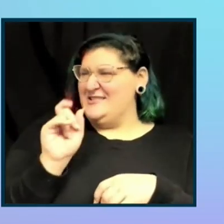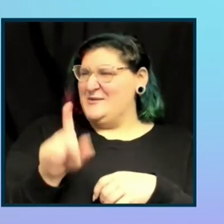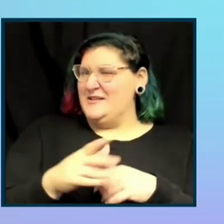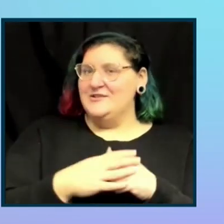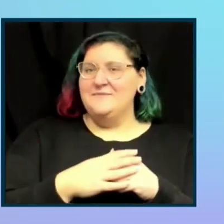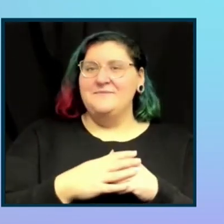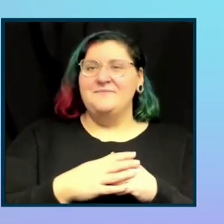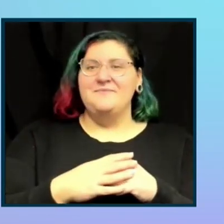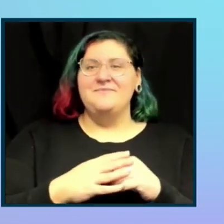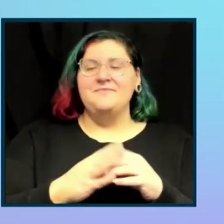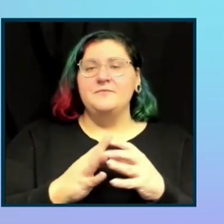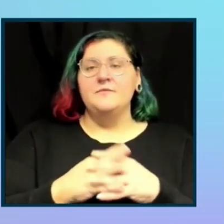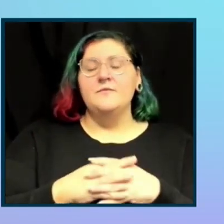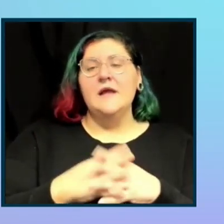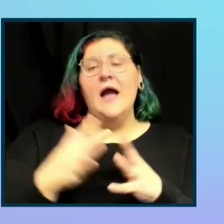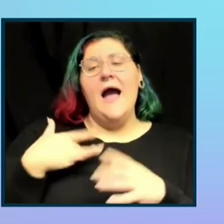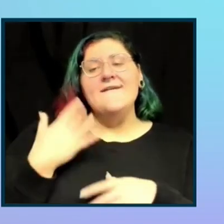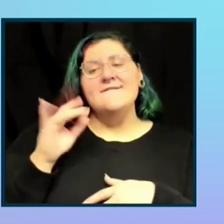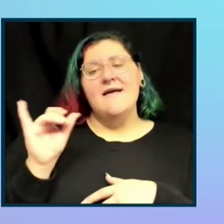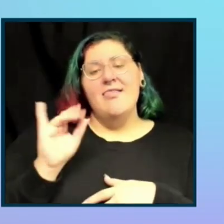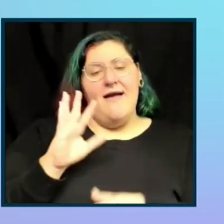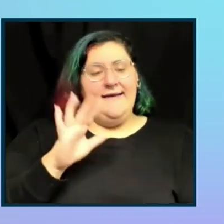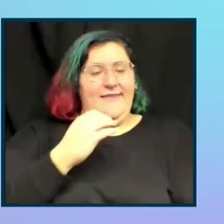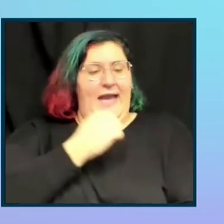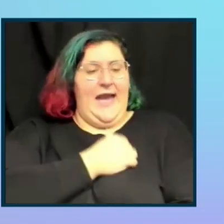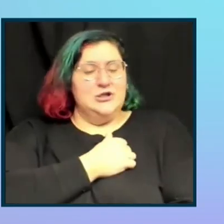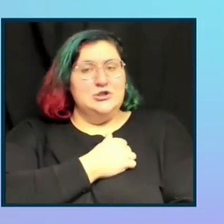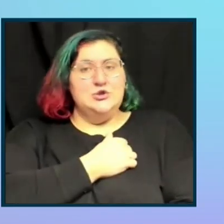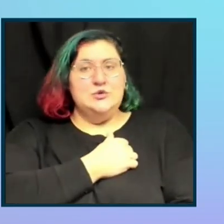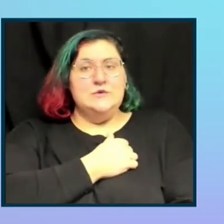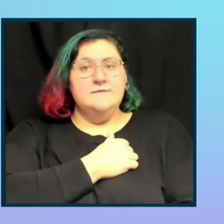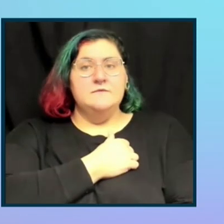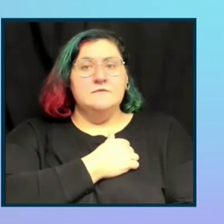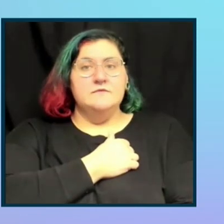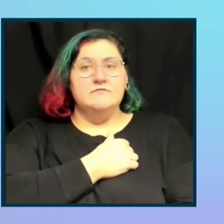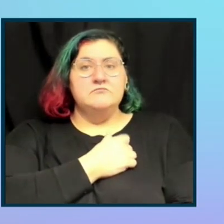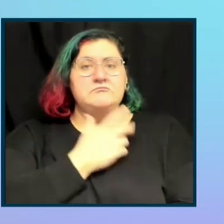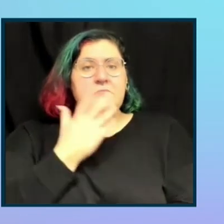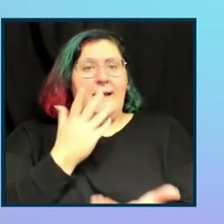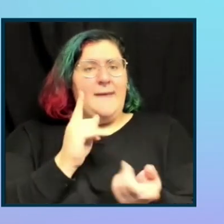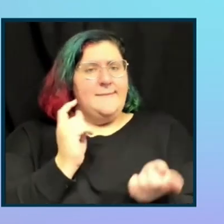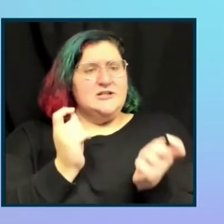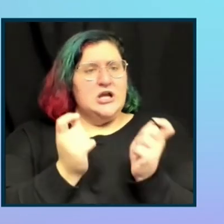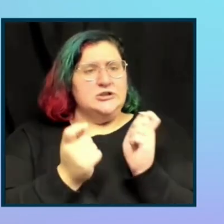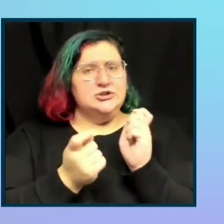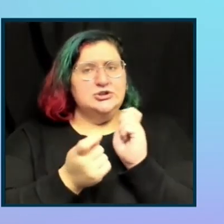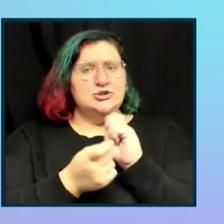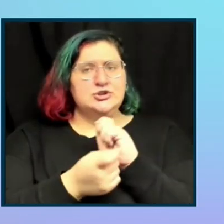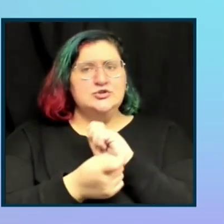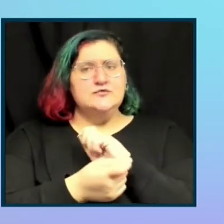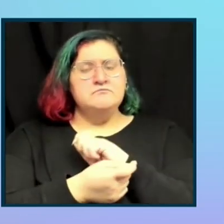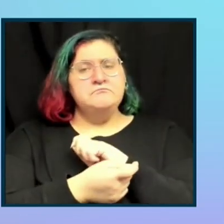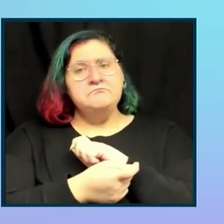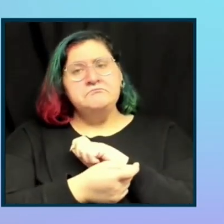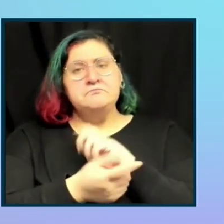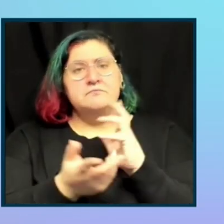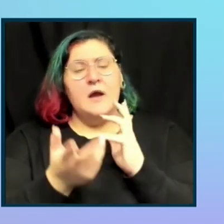I feel like the attitudes may have changed to an extent, but there are still people who definitely don't understand